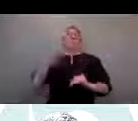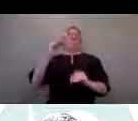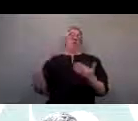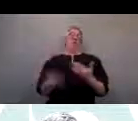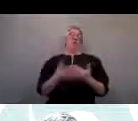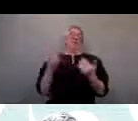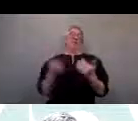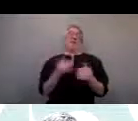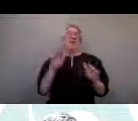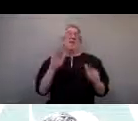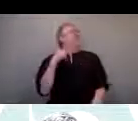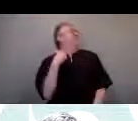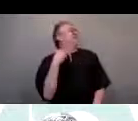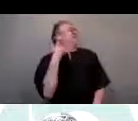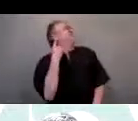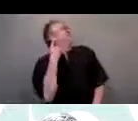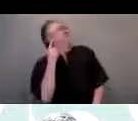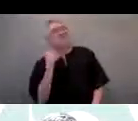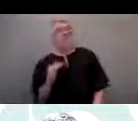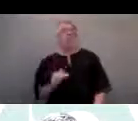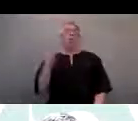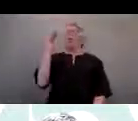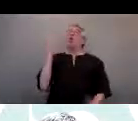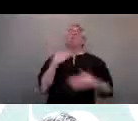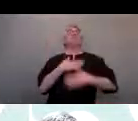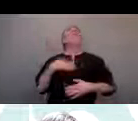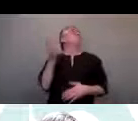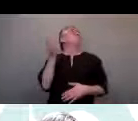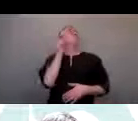to easy communication or easier communication, and